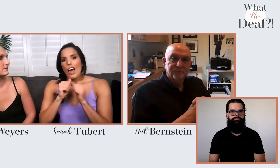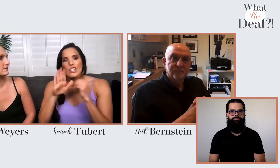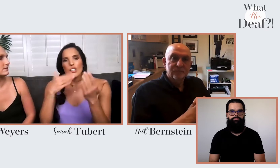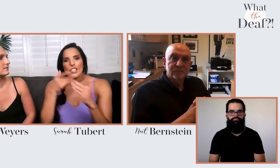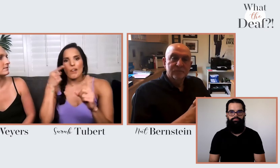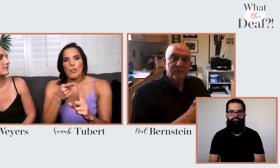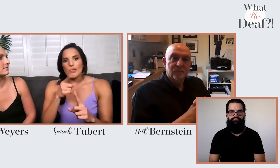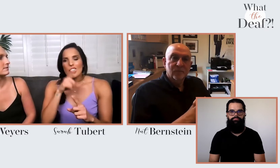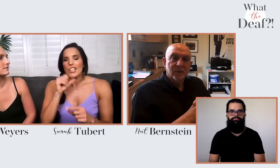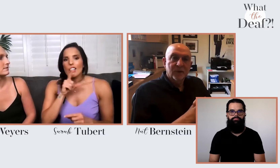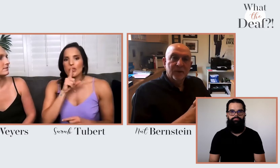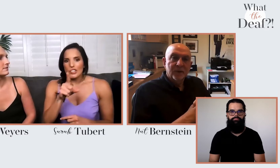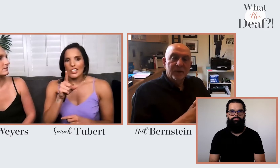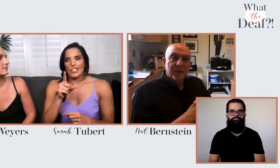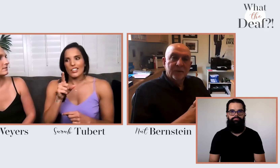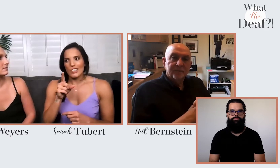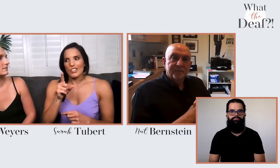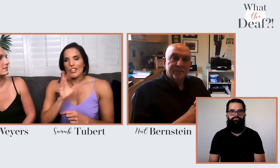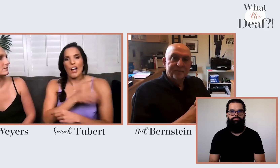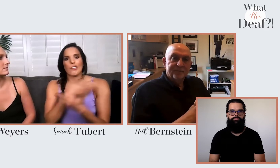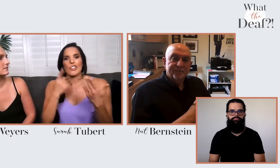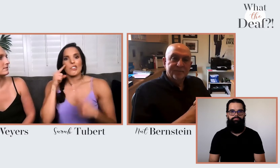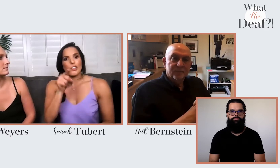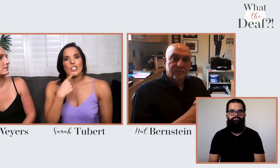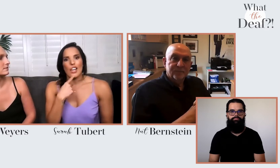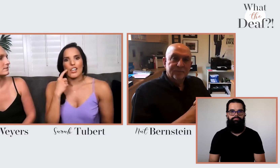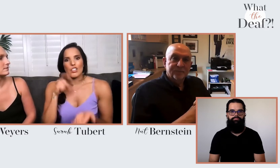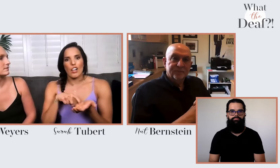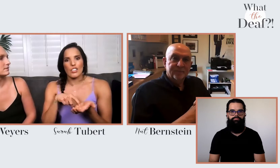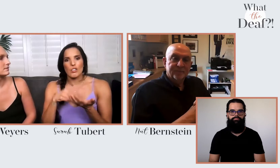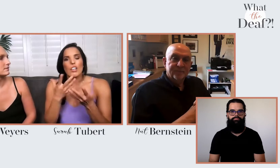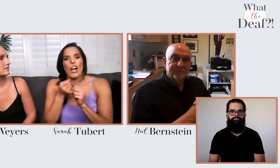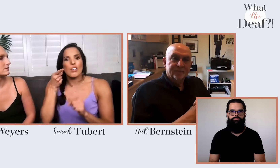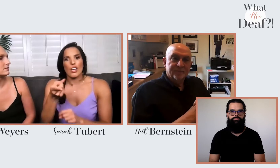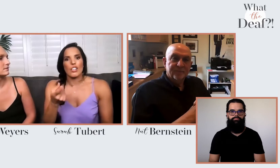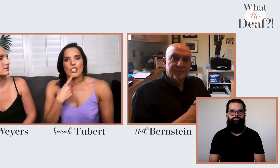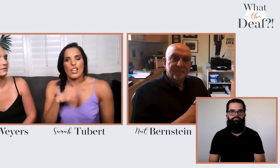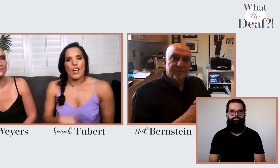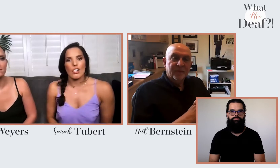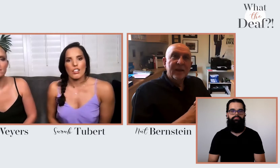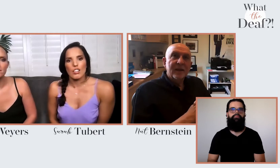How did you get to that point? Because that is really a powerful thing for you to say and acknowledge, so what got you there to say that?